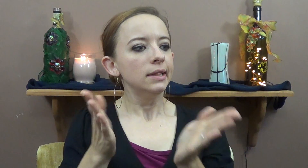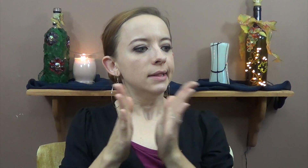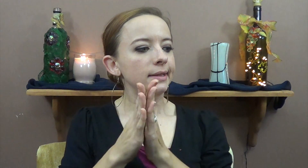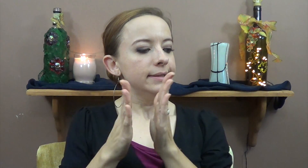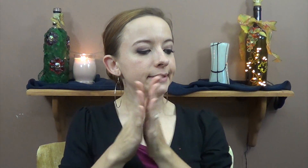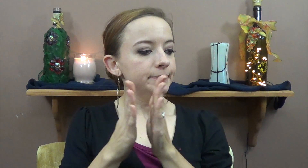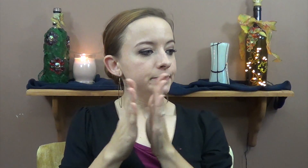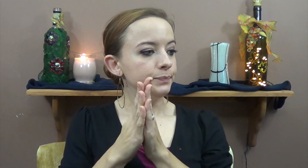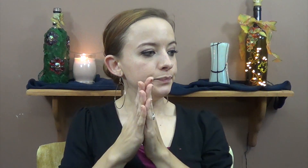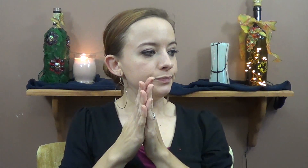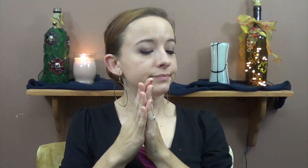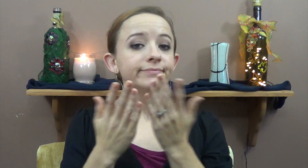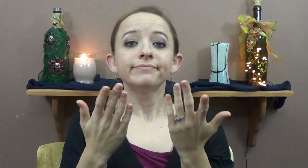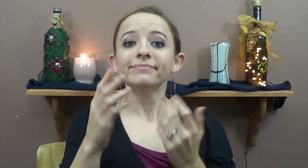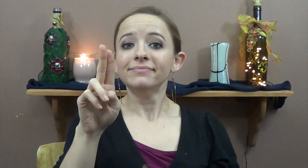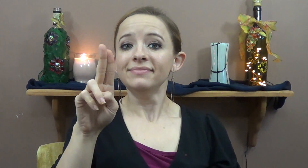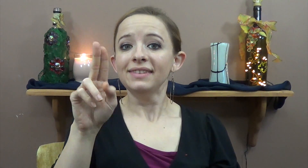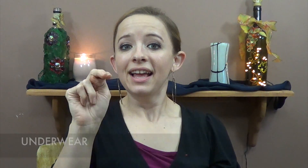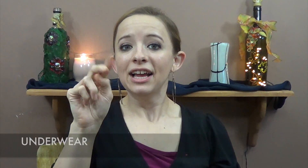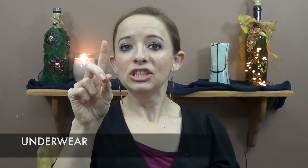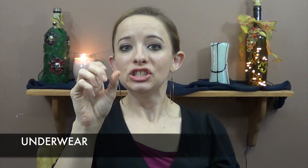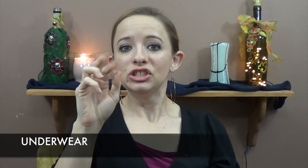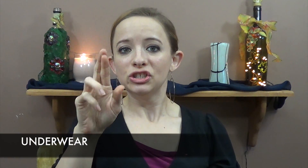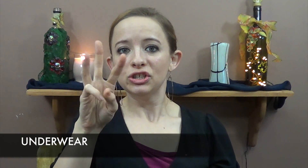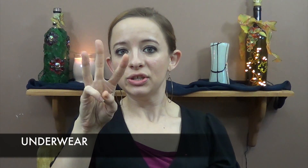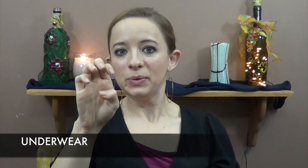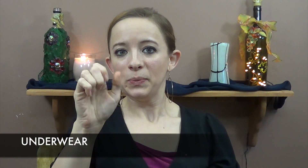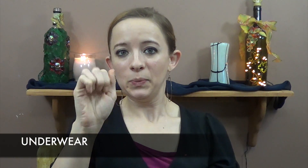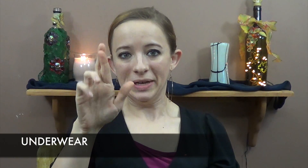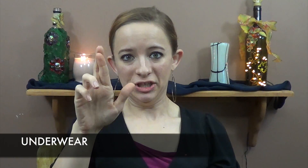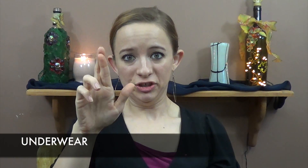would be let's say underwear.